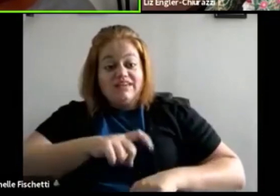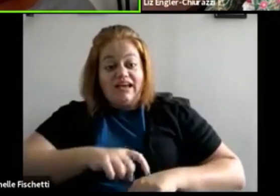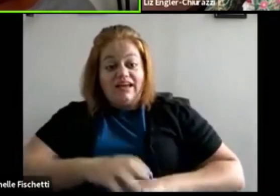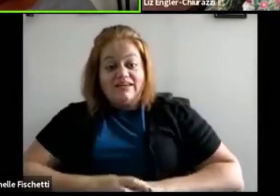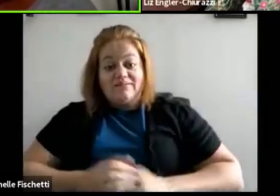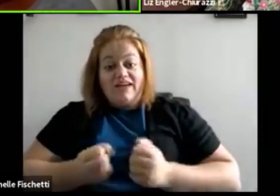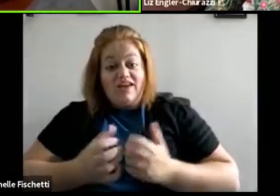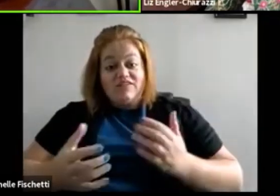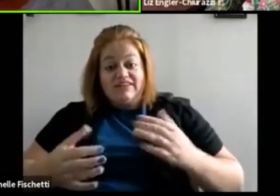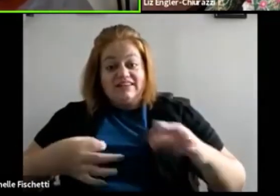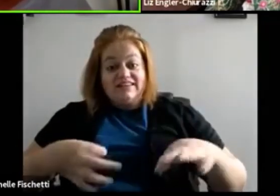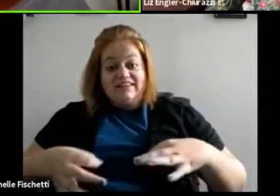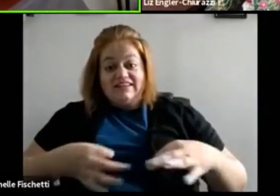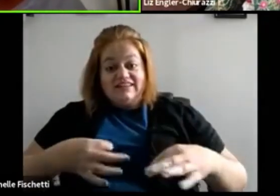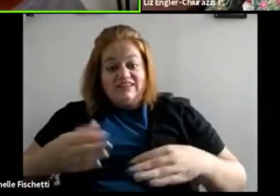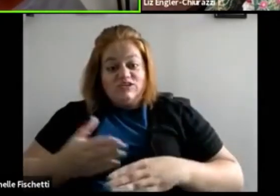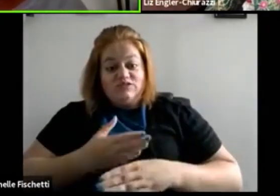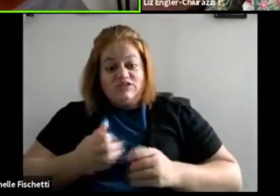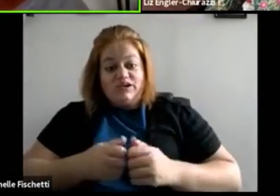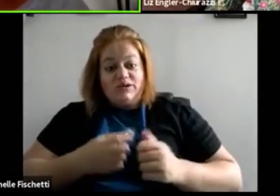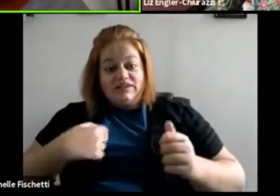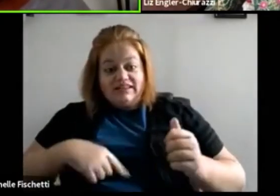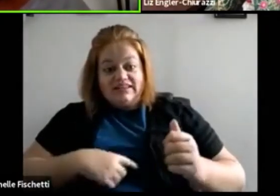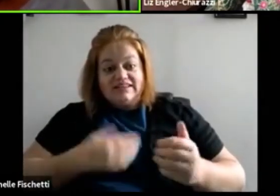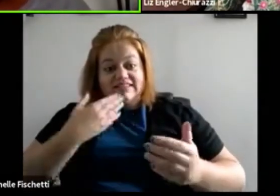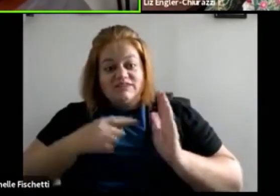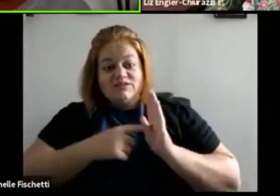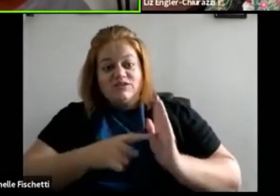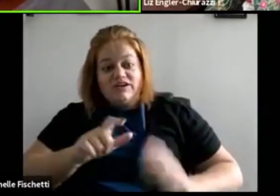you've told us today, thank you for showing us your lab, thank you for giving